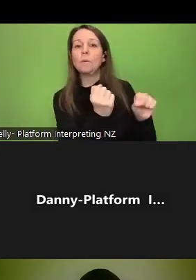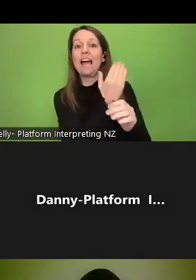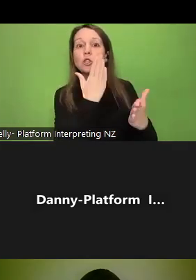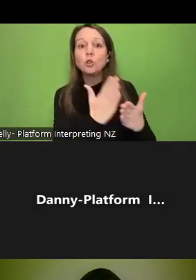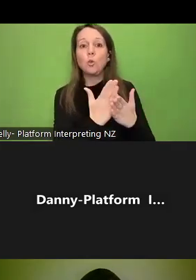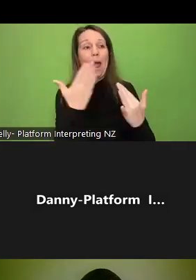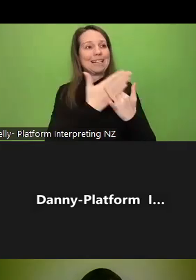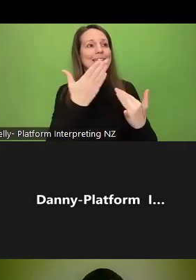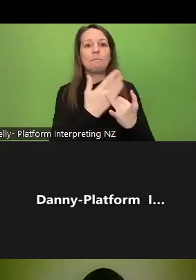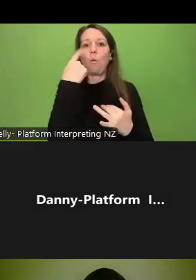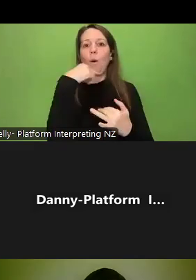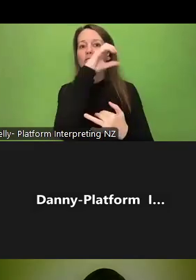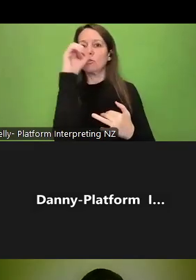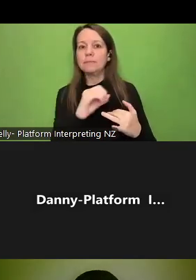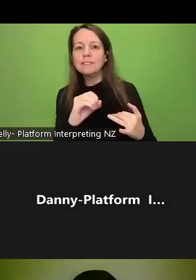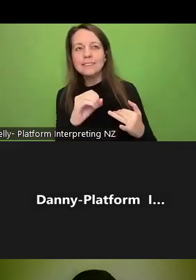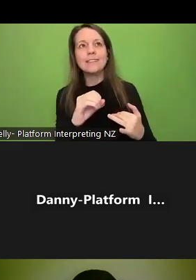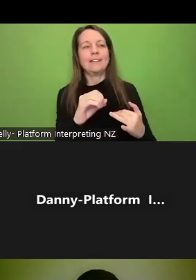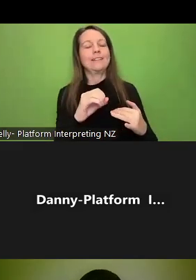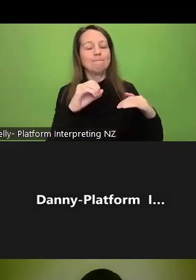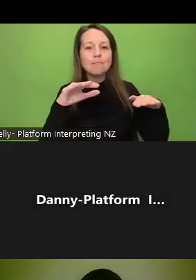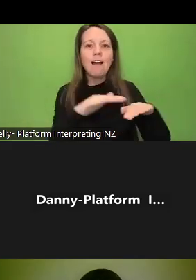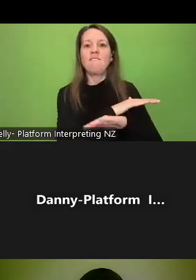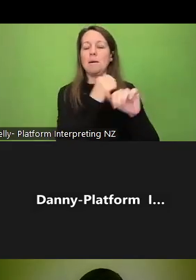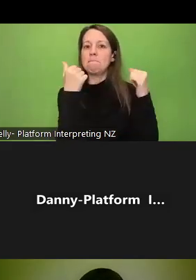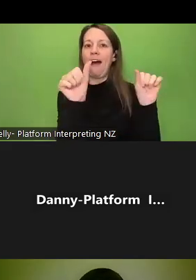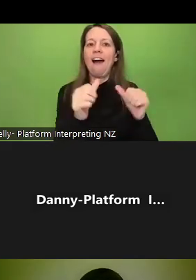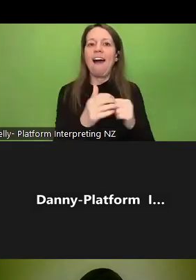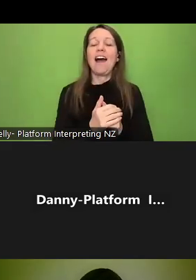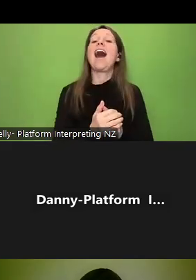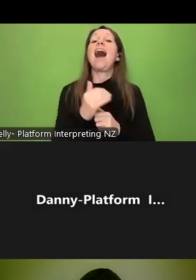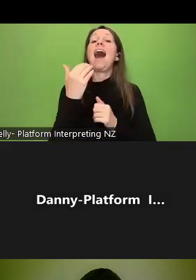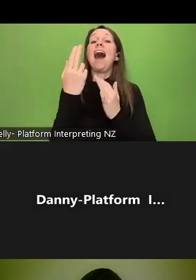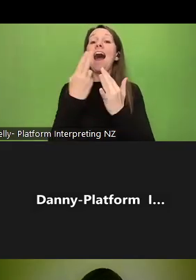can be really important, and Arts Access Aotearoa can help you with this.